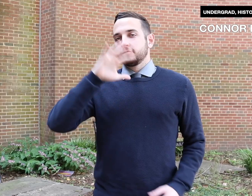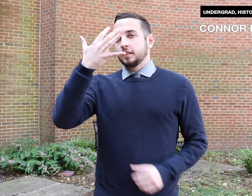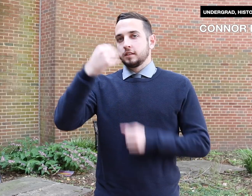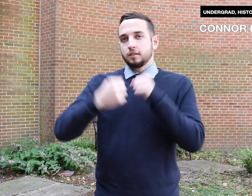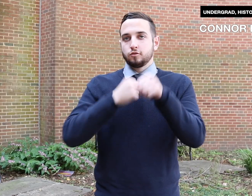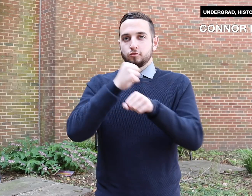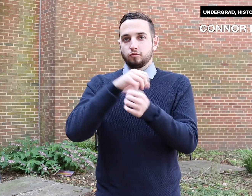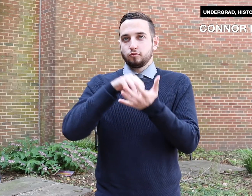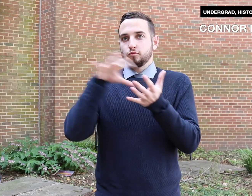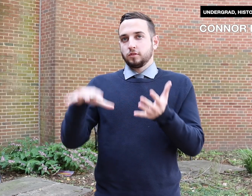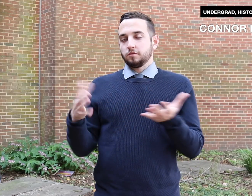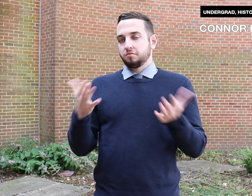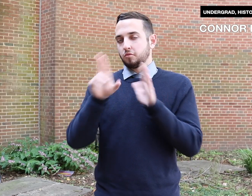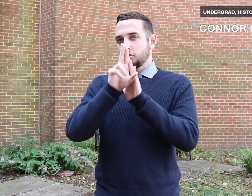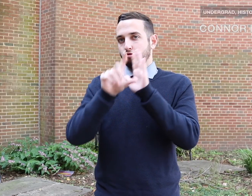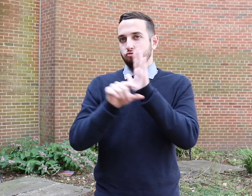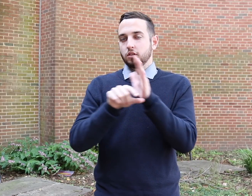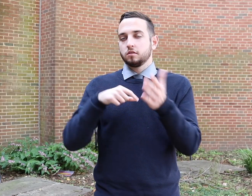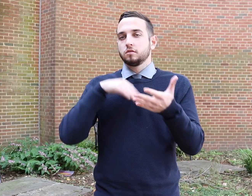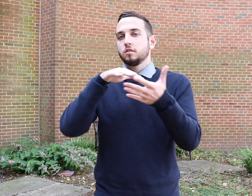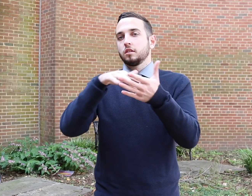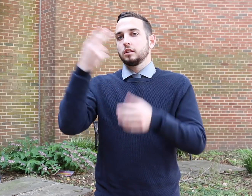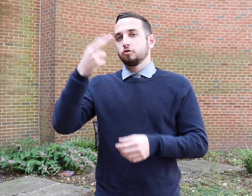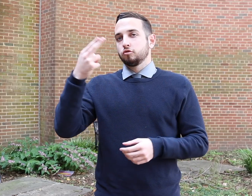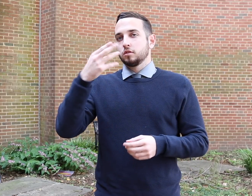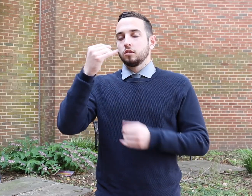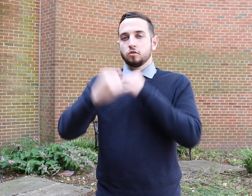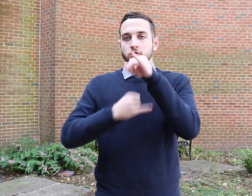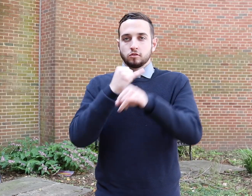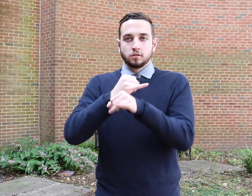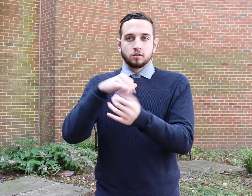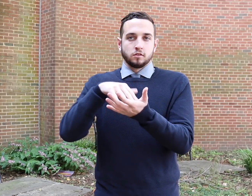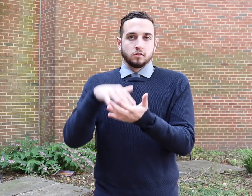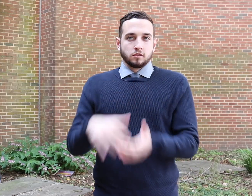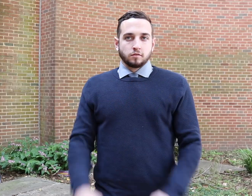I am a fifth year undergraduate student here. I am studying history and international studies.